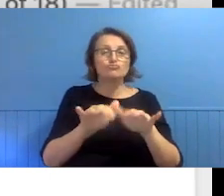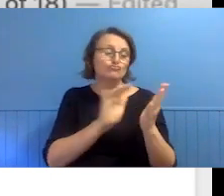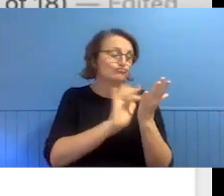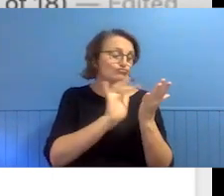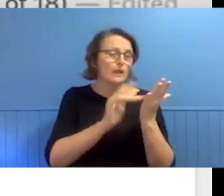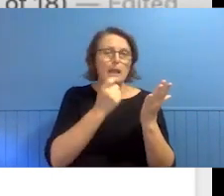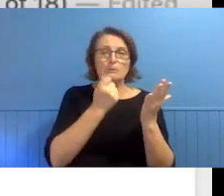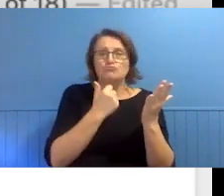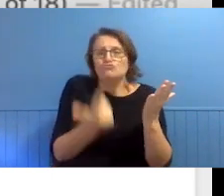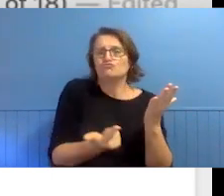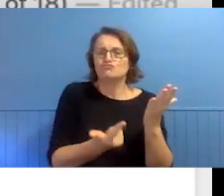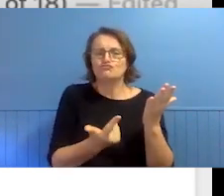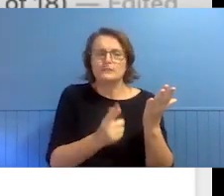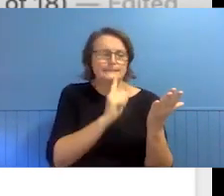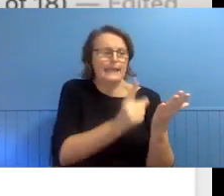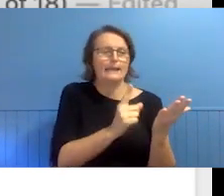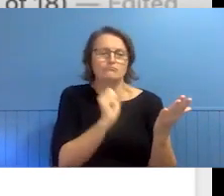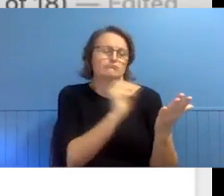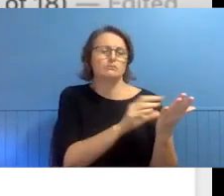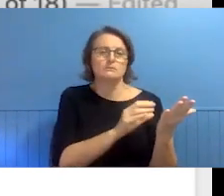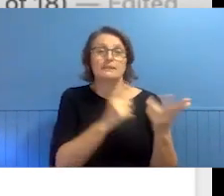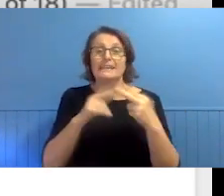comparison with communicating in person. Possible factors behind this